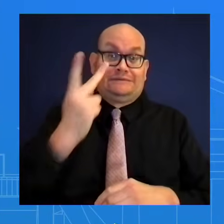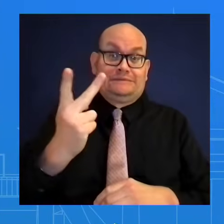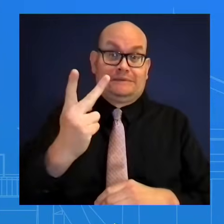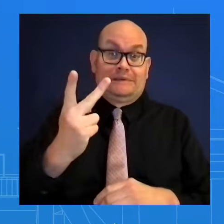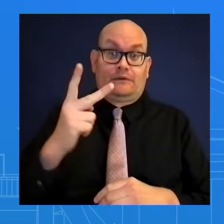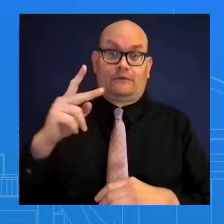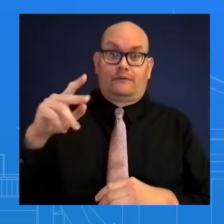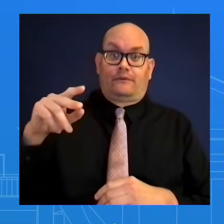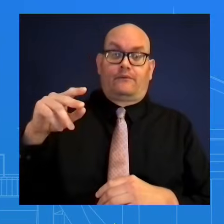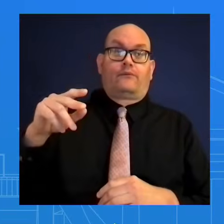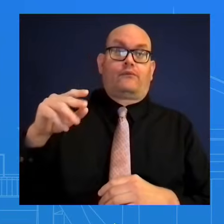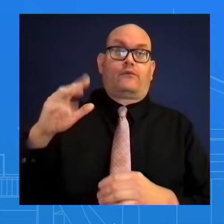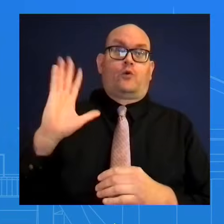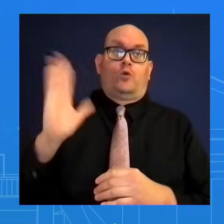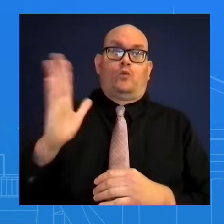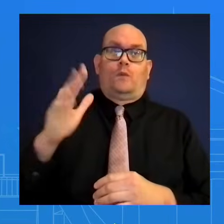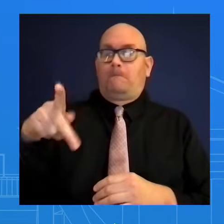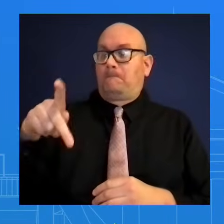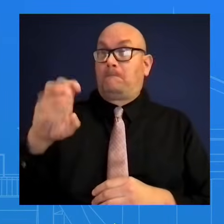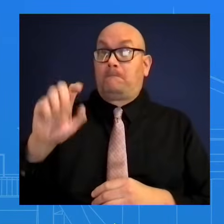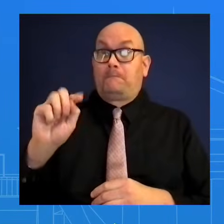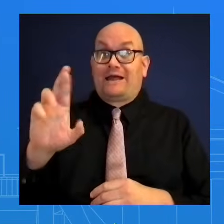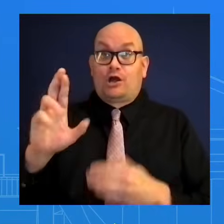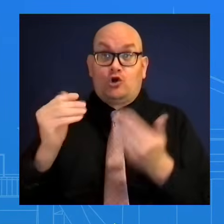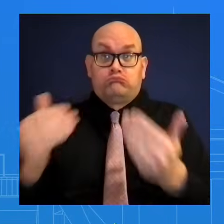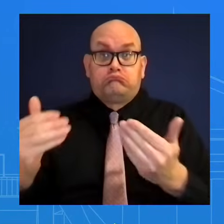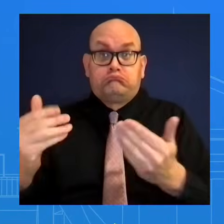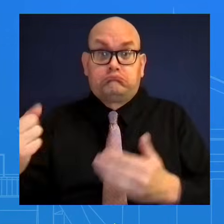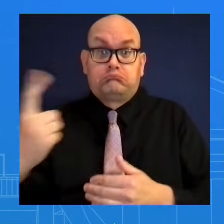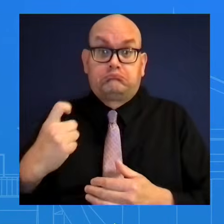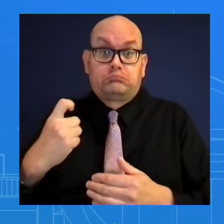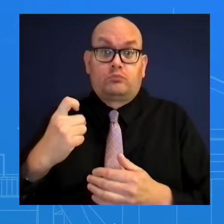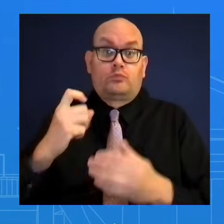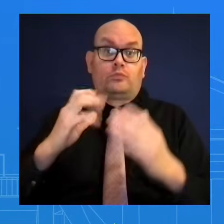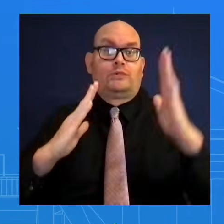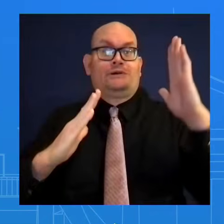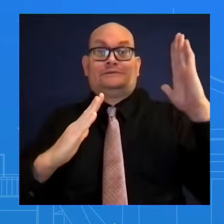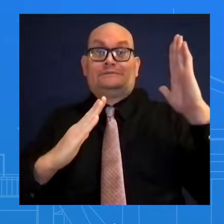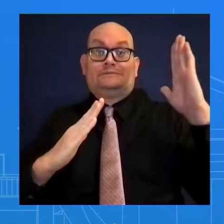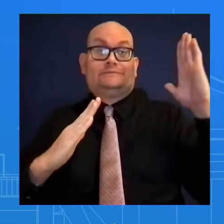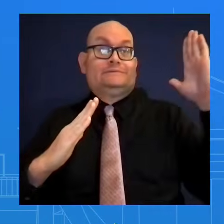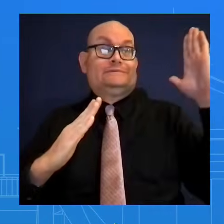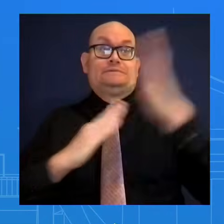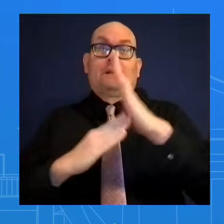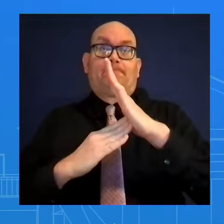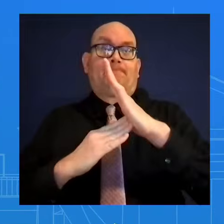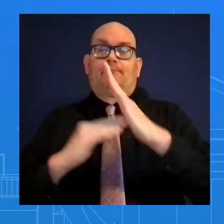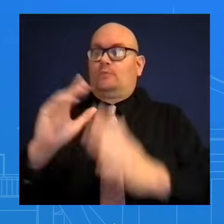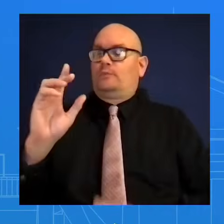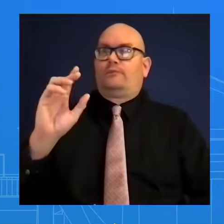What is President Biden's top domestic priority? Ms. Jean-Pierre: Well, we've always been very clear that his economic --